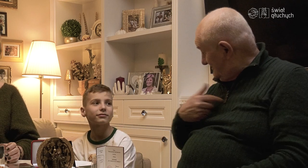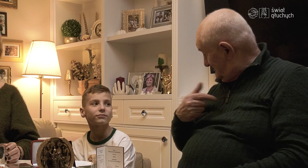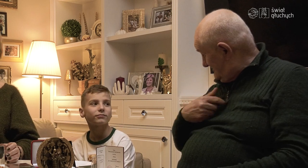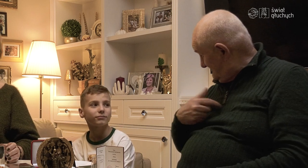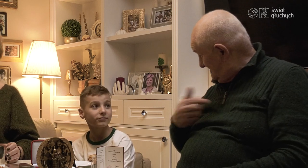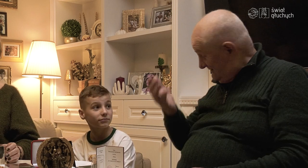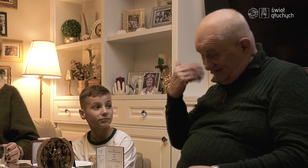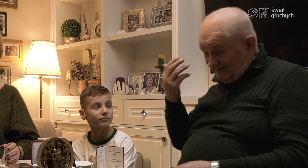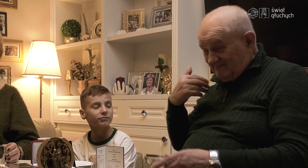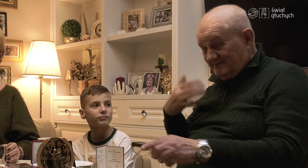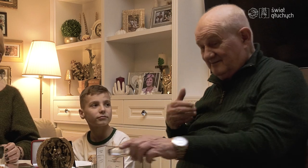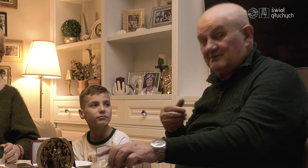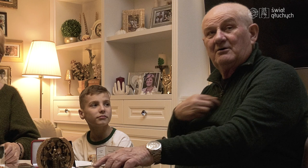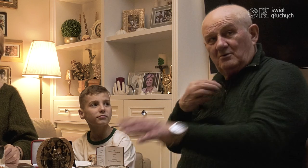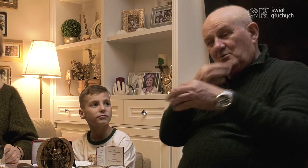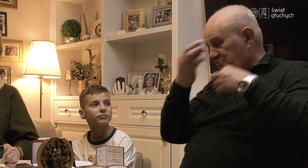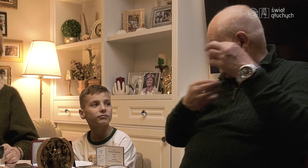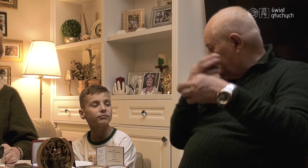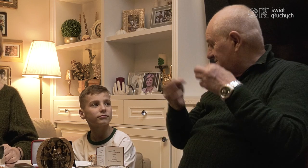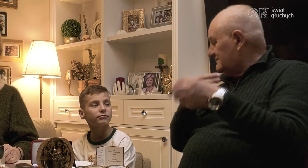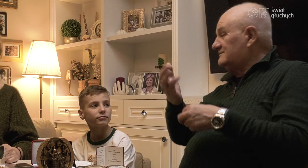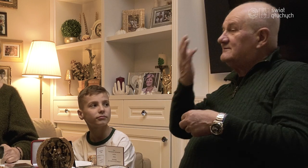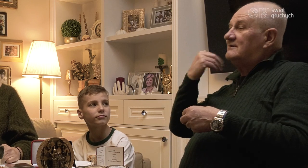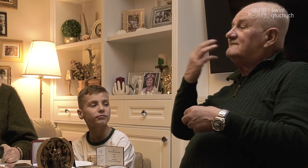[Tadeusz]: Mine? I've already told the story, but I'll tell you.